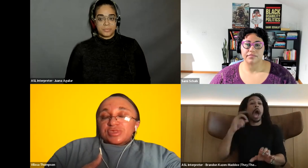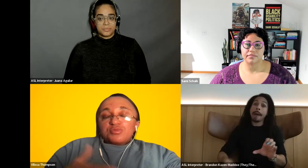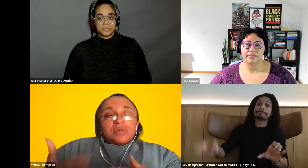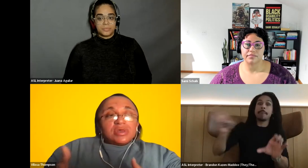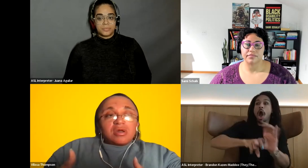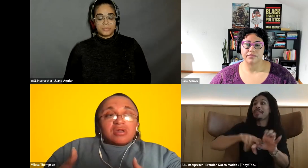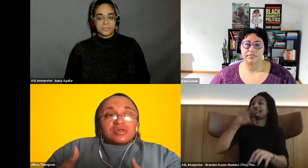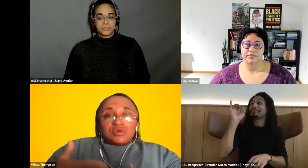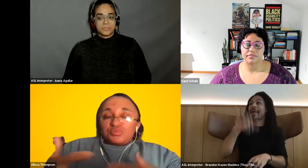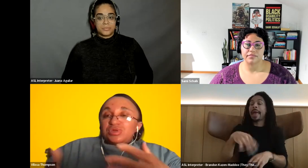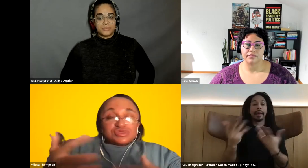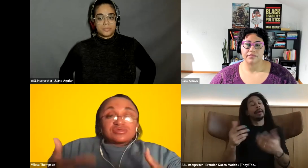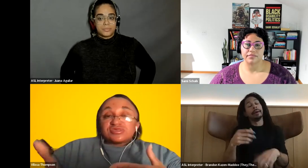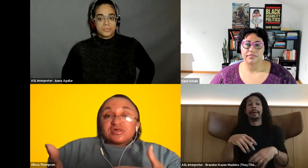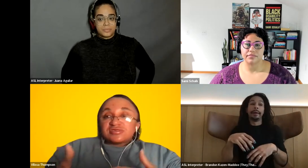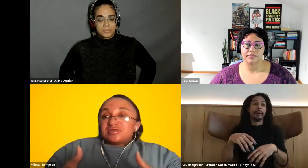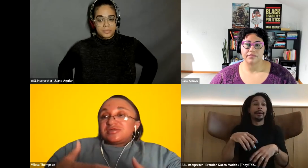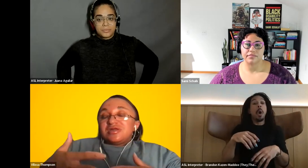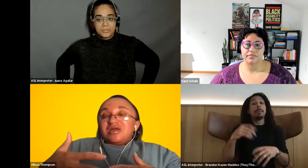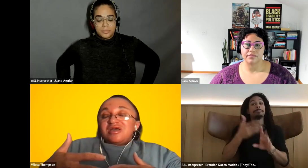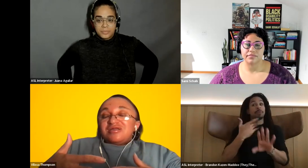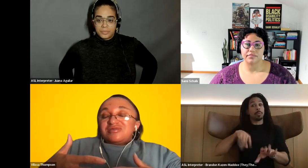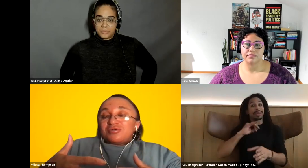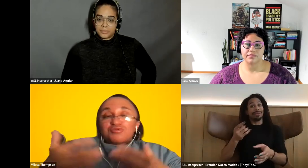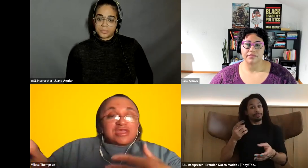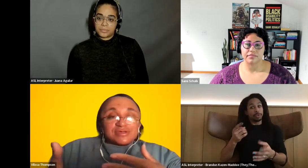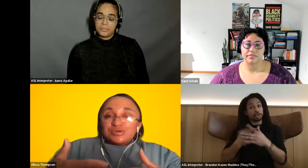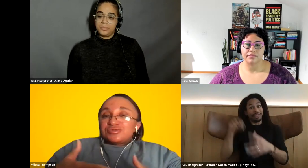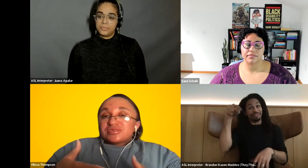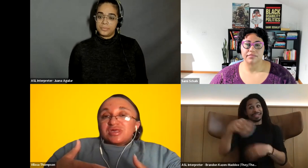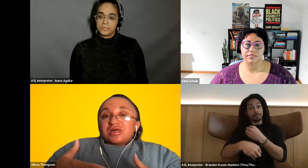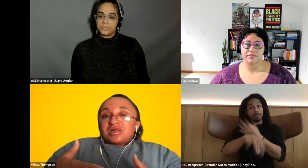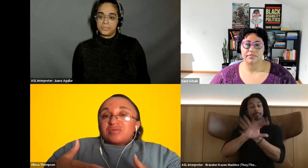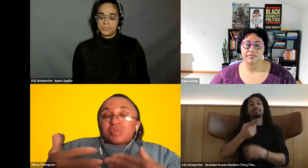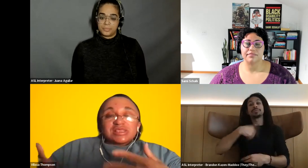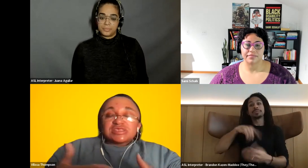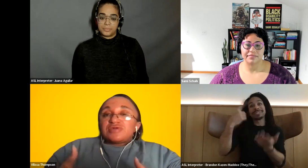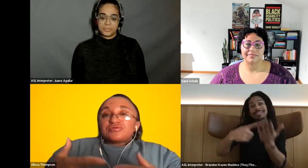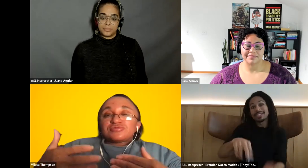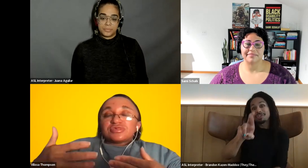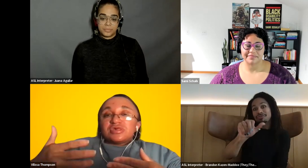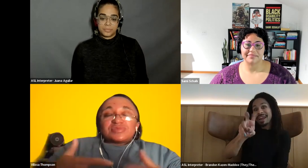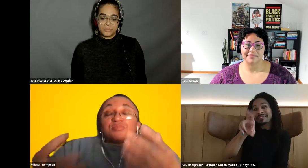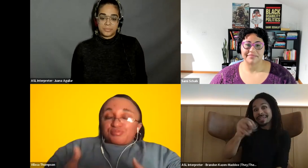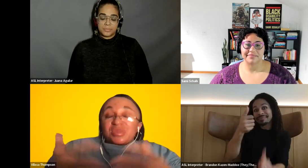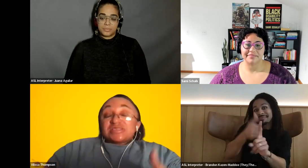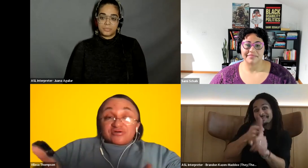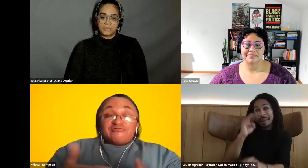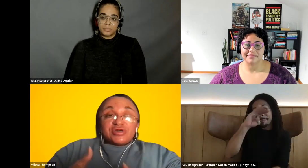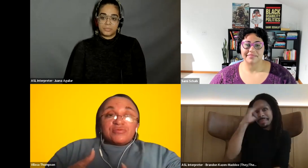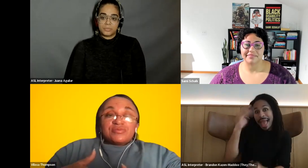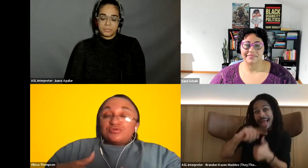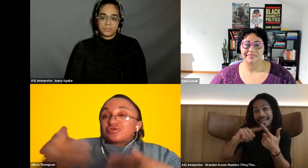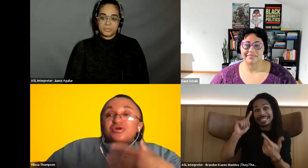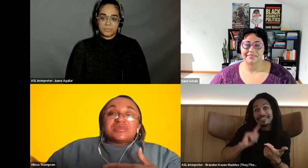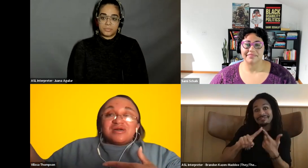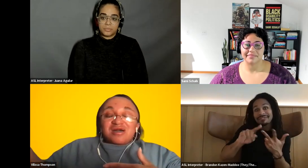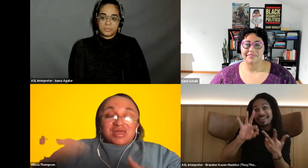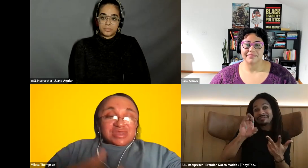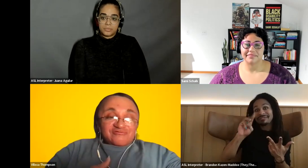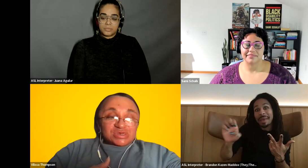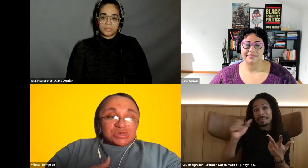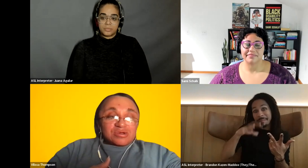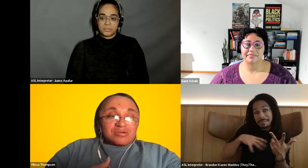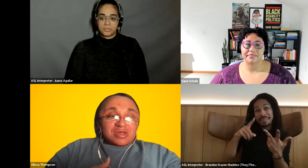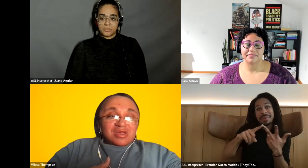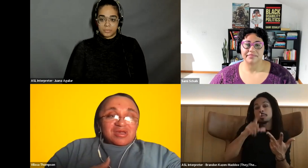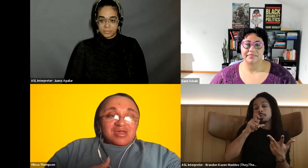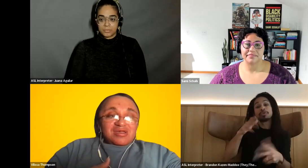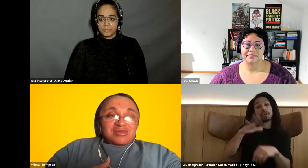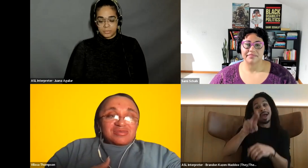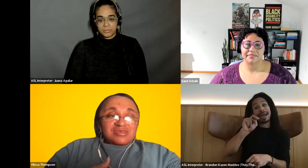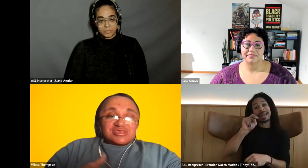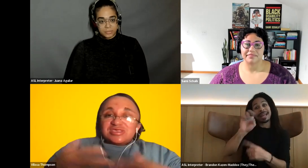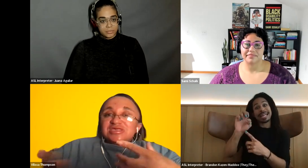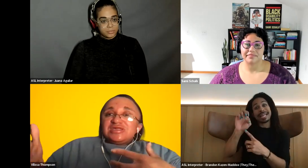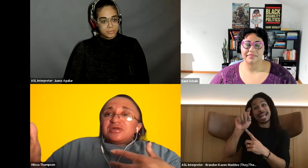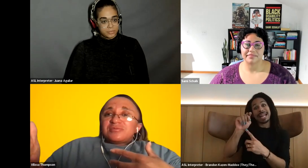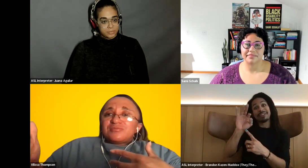Vilissa Thompson: Webinar, You know we was discussing. You know, Raven, who's a black deaf femme who's on a Netflix show and seeing